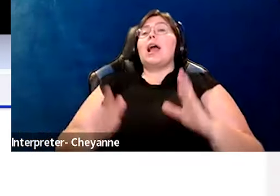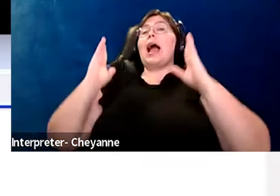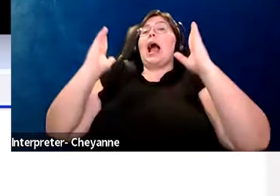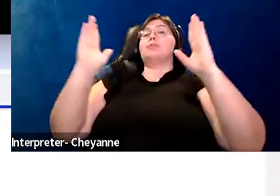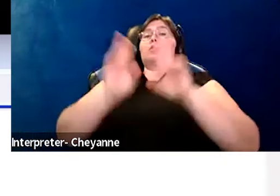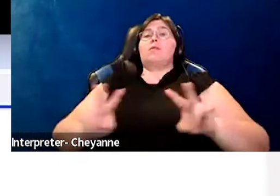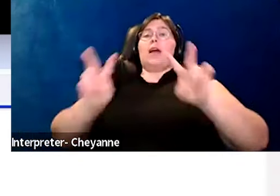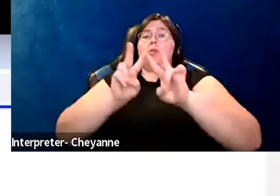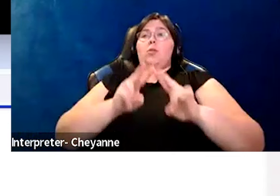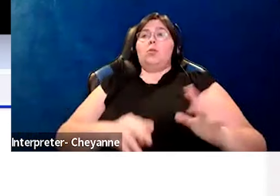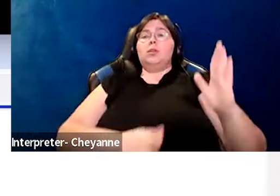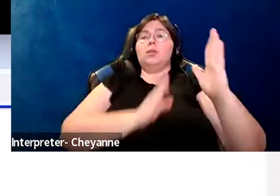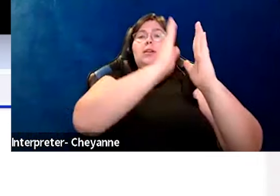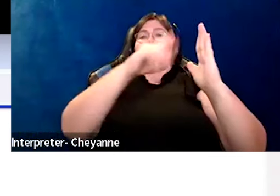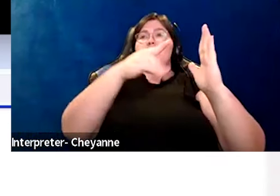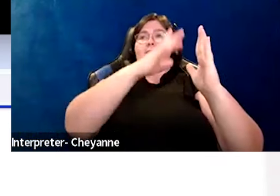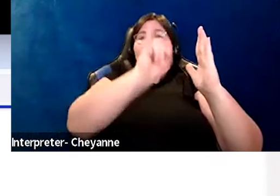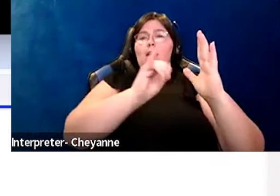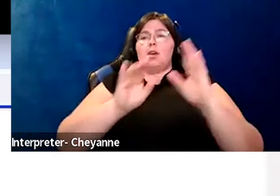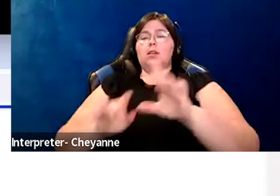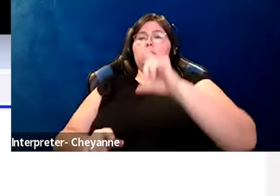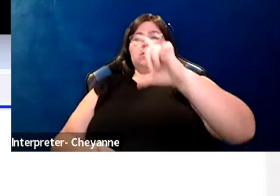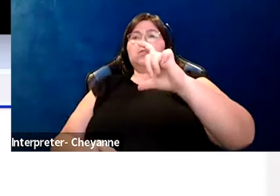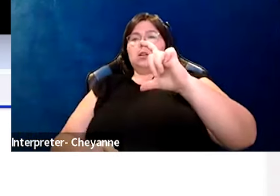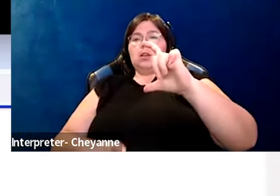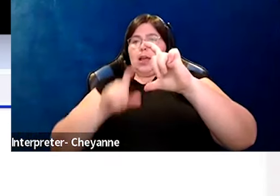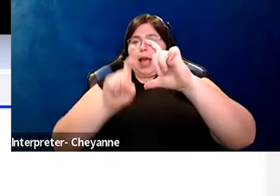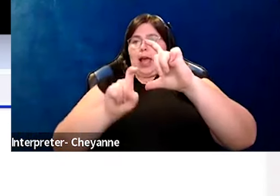of phi open paren x raised to the open paren